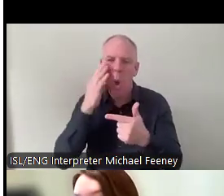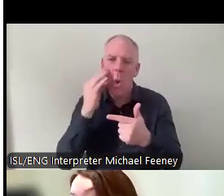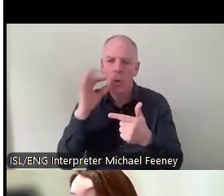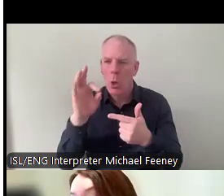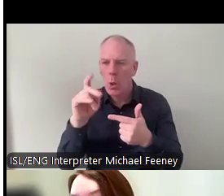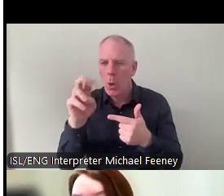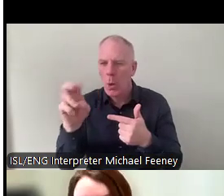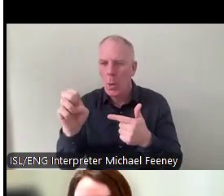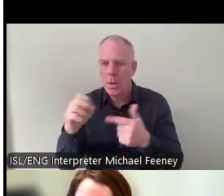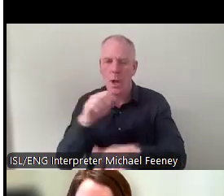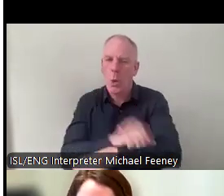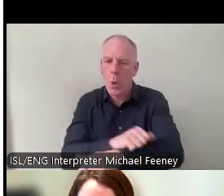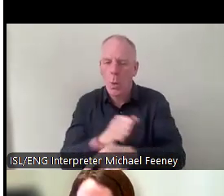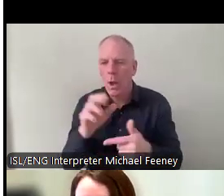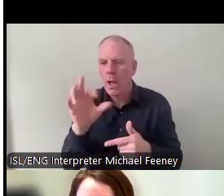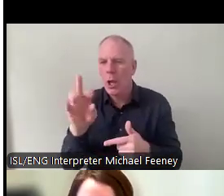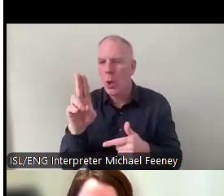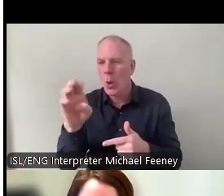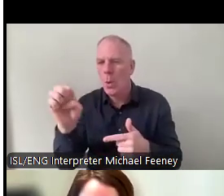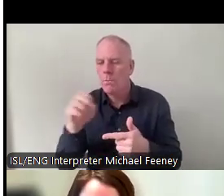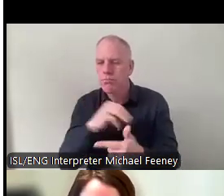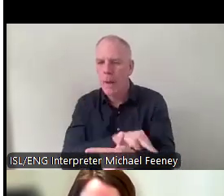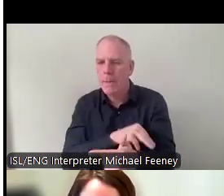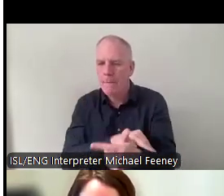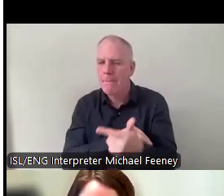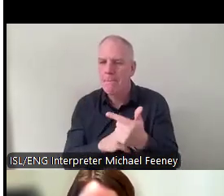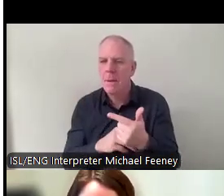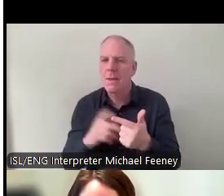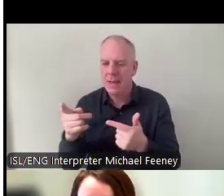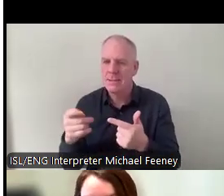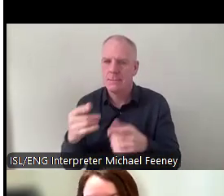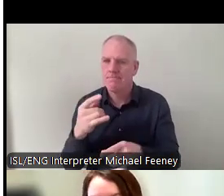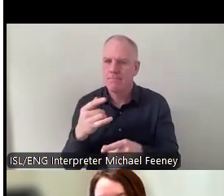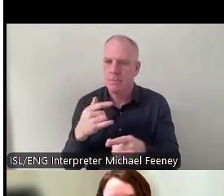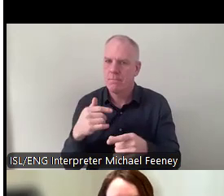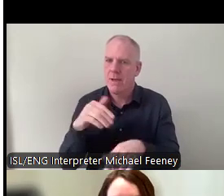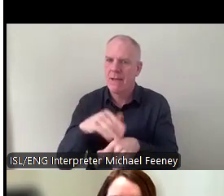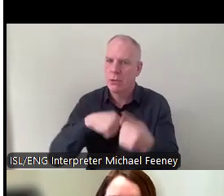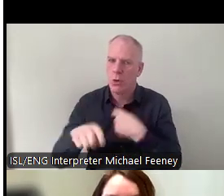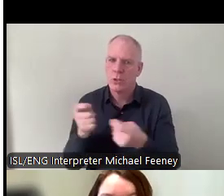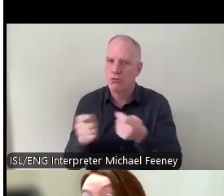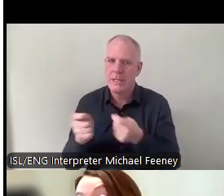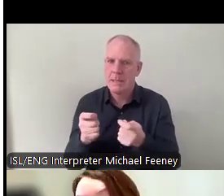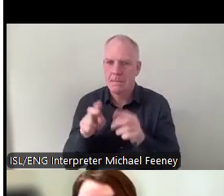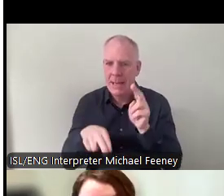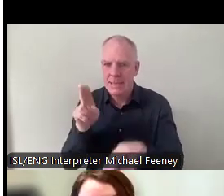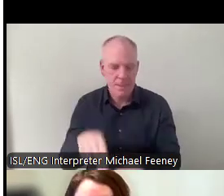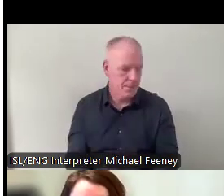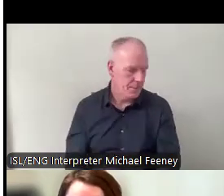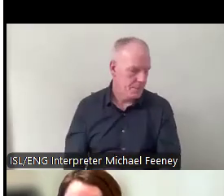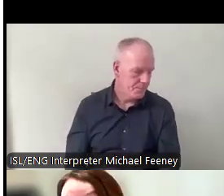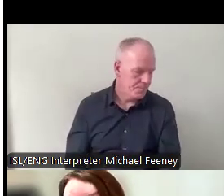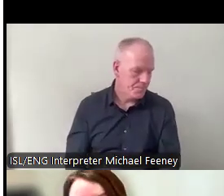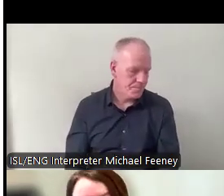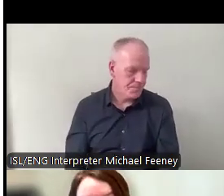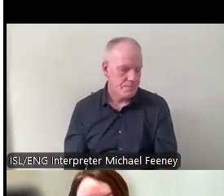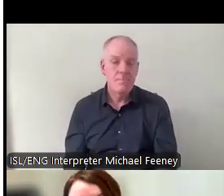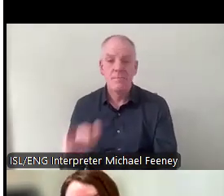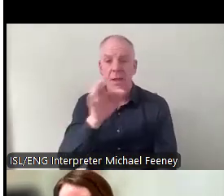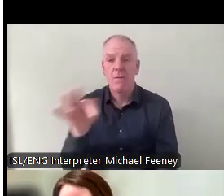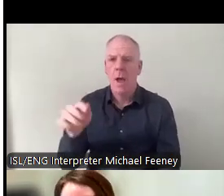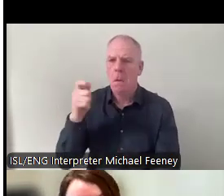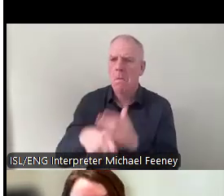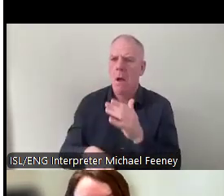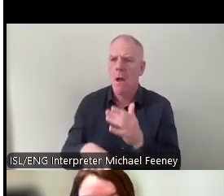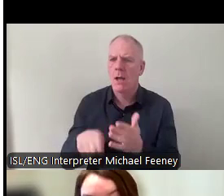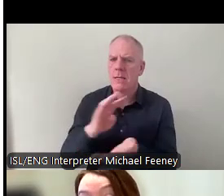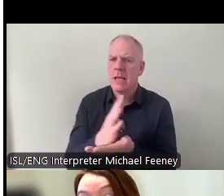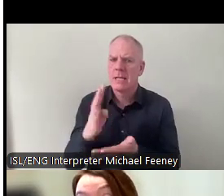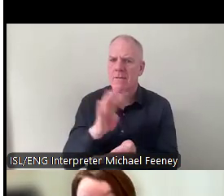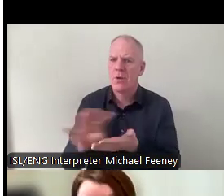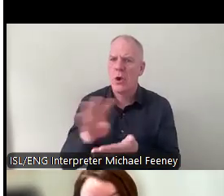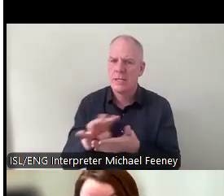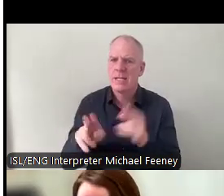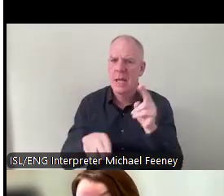that was another thing for us to contend with in the treatment of the painting. Since it's acquisition in 1914 the paintings condition has been a persistent concern. As